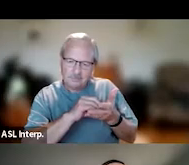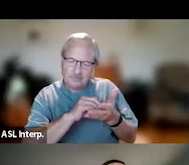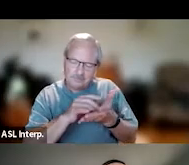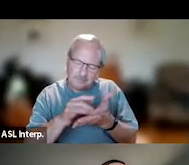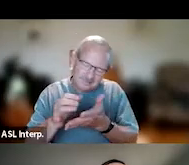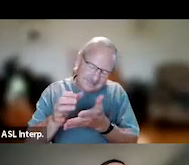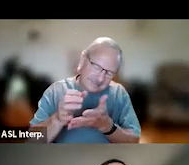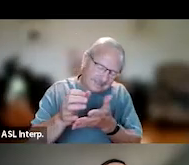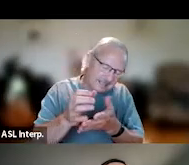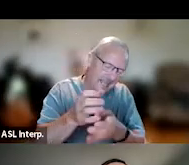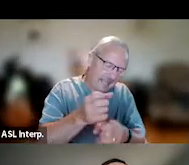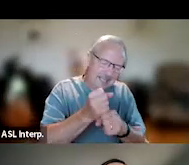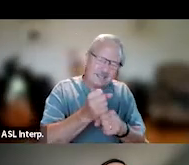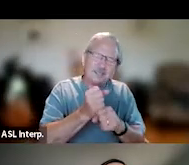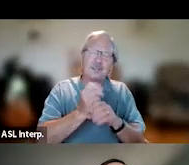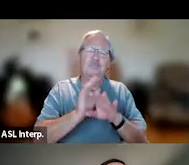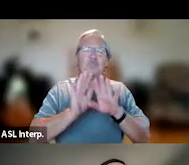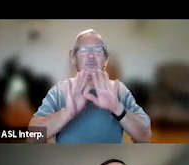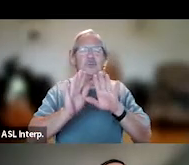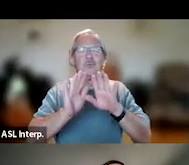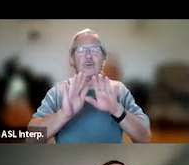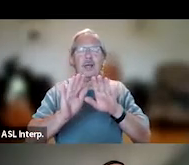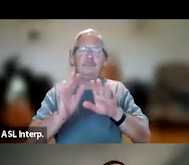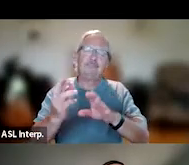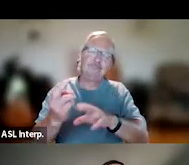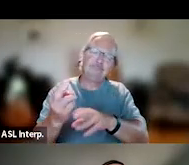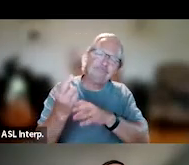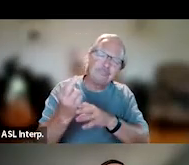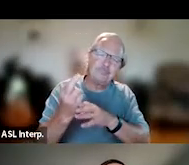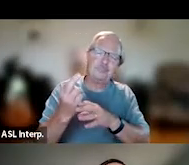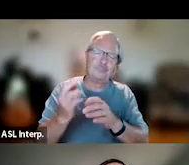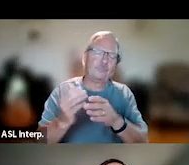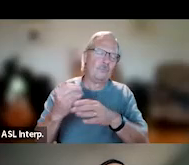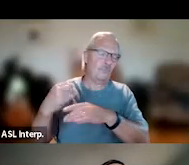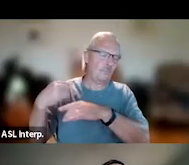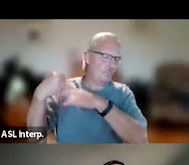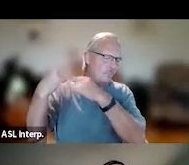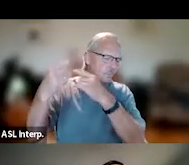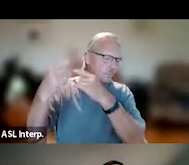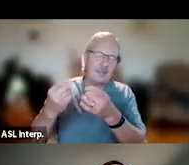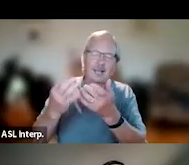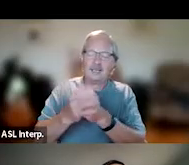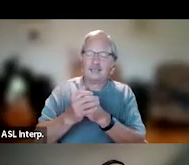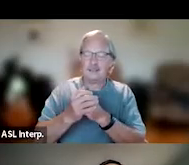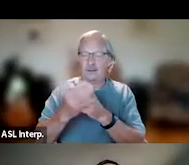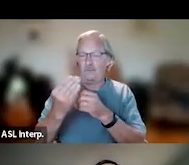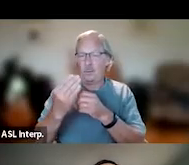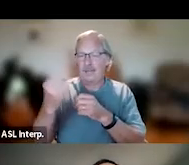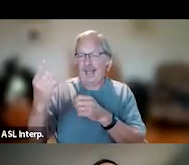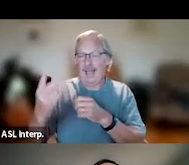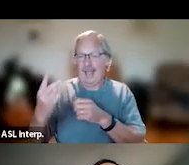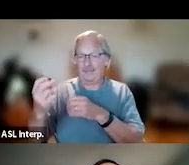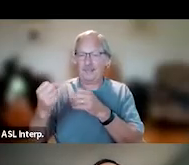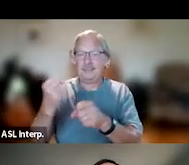through the work that I've done with the TA Center over the last 14 and a half years.